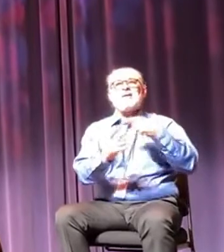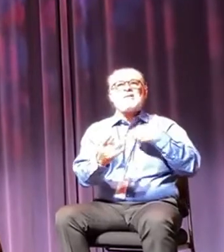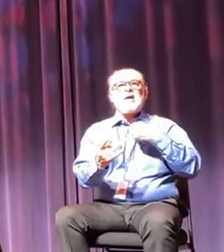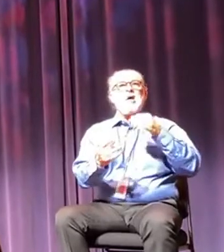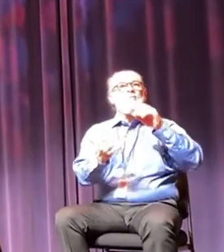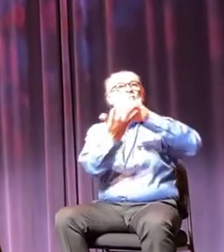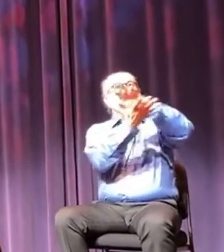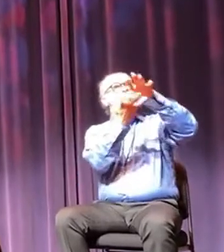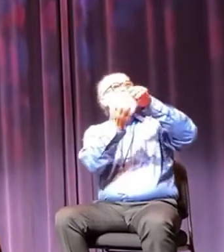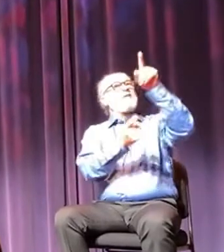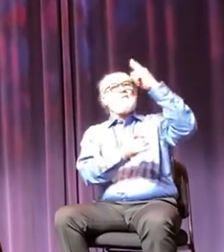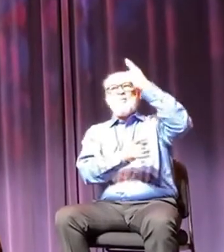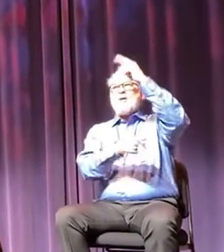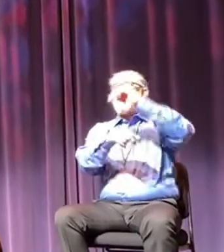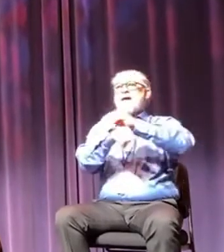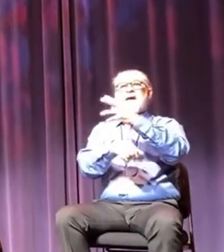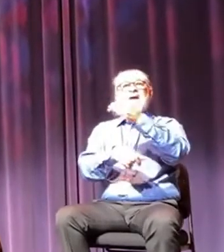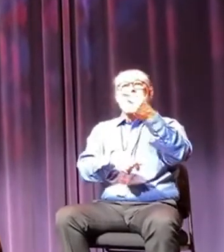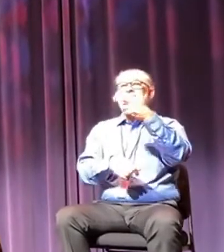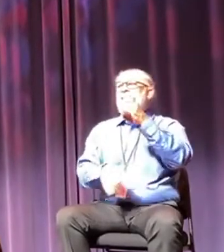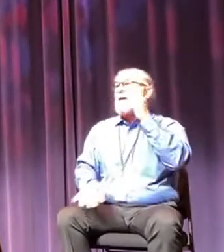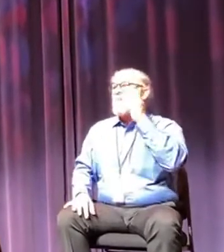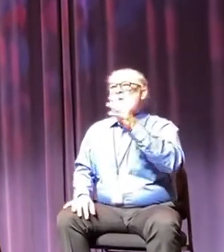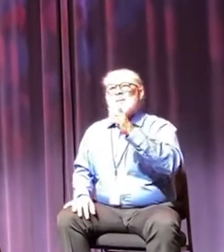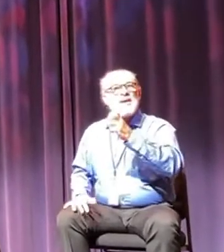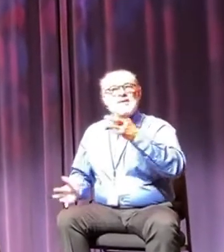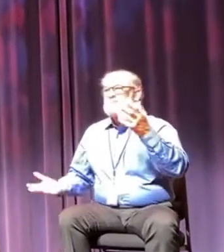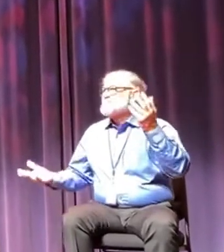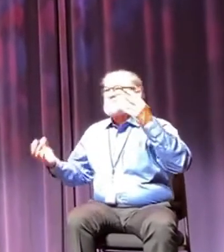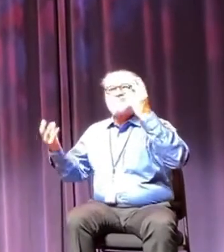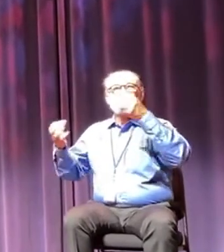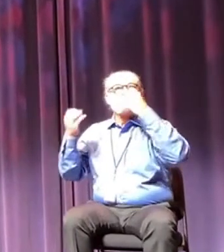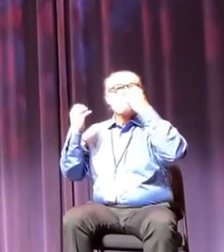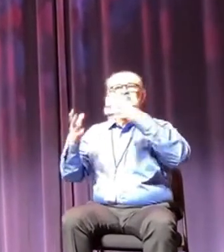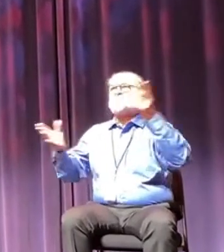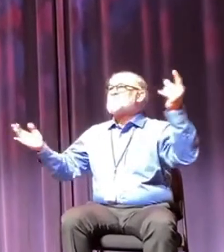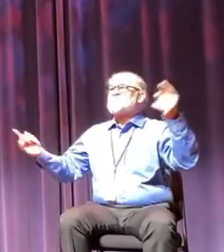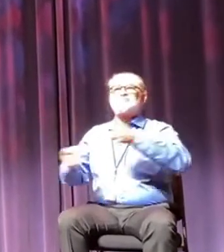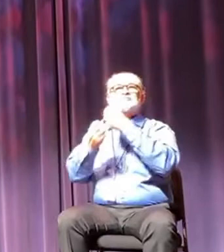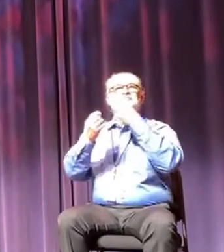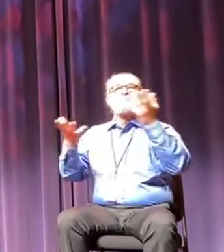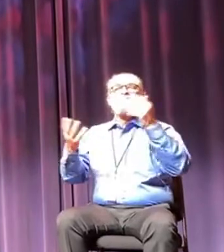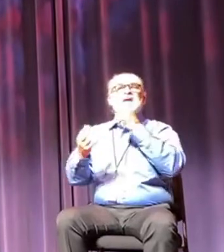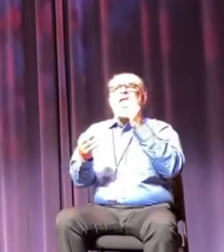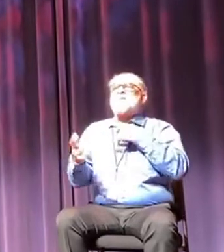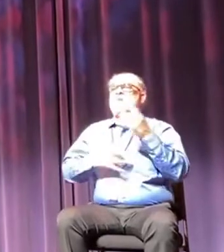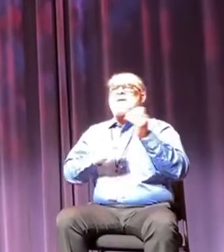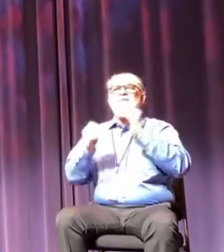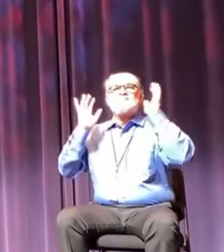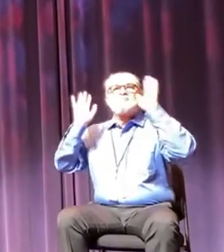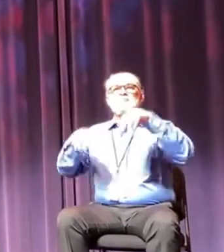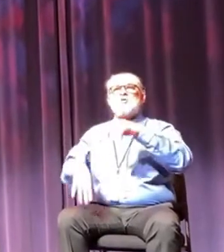Here, for one night, he will be reckless in the sky. There, no one is smug or ashamed.